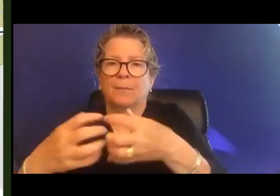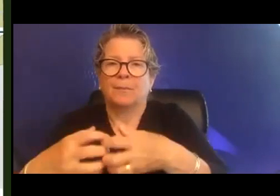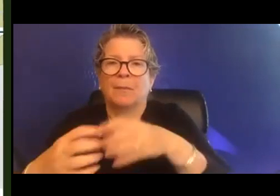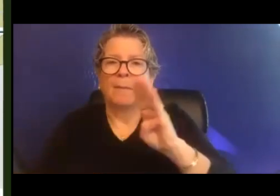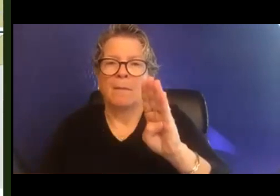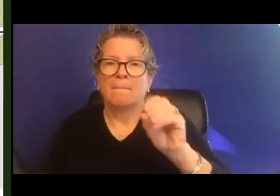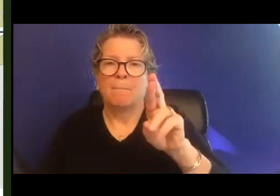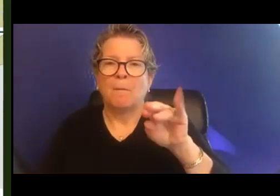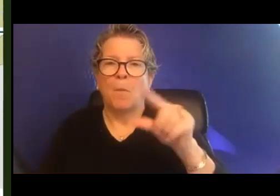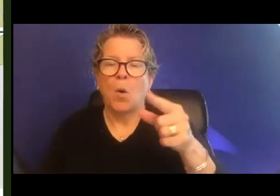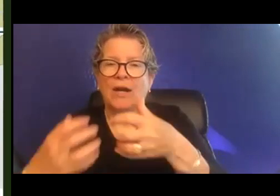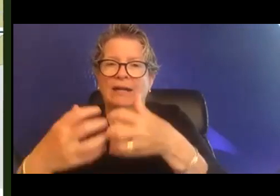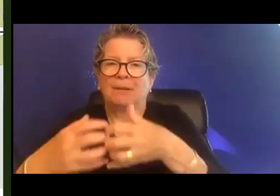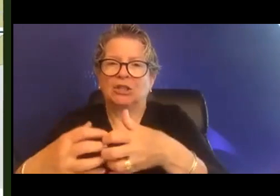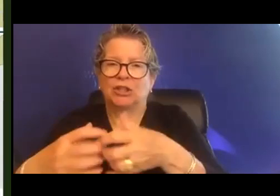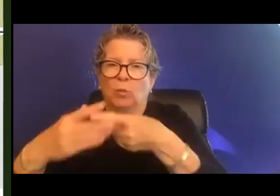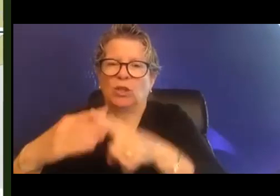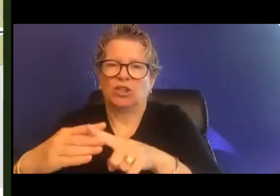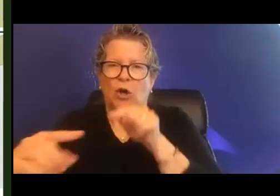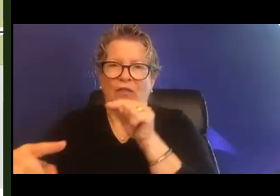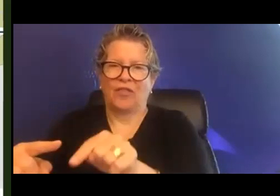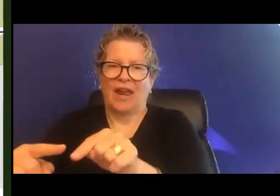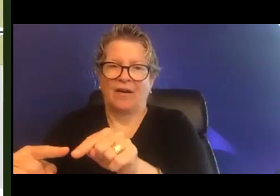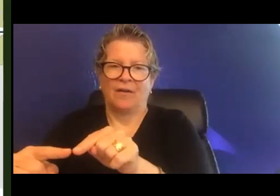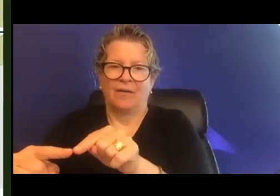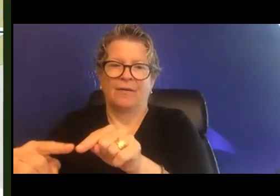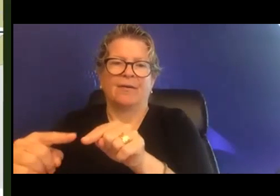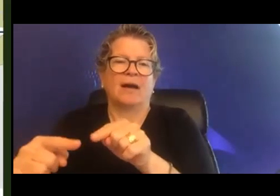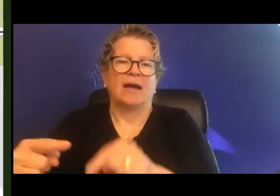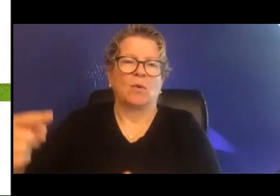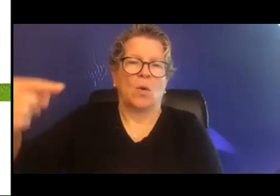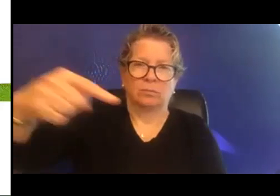tunnel section that goes along here to the exit right here.